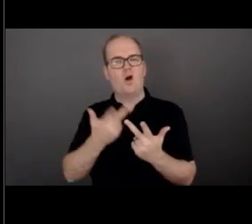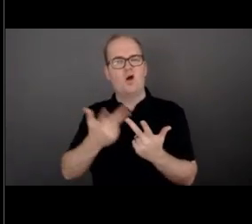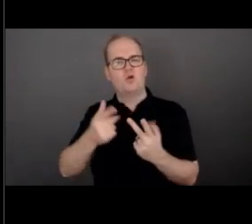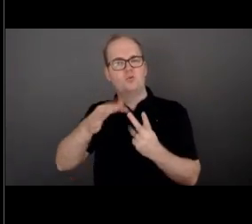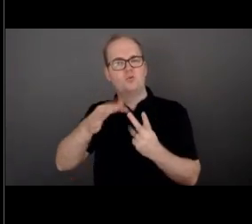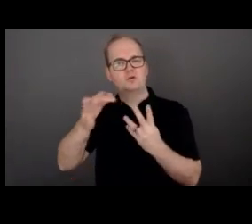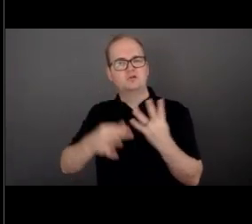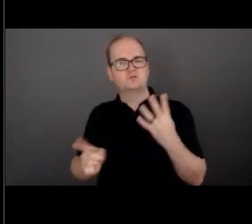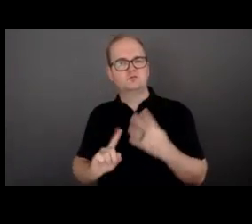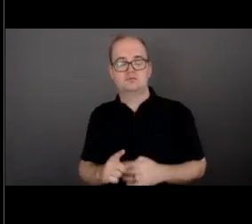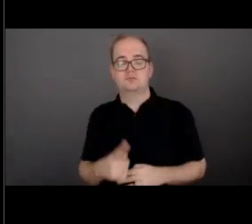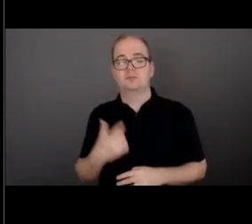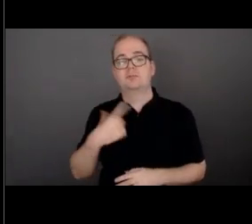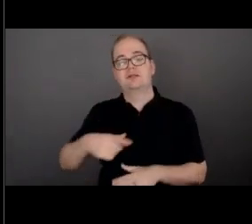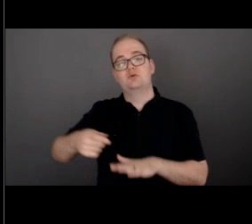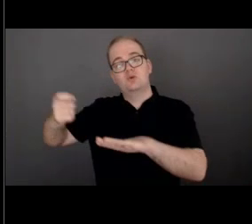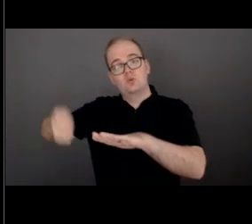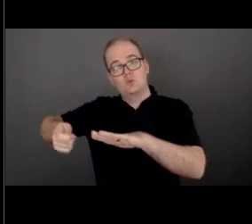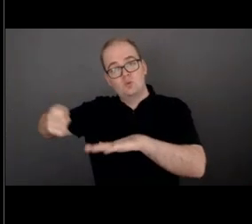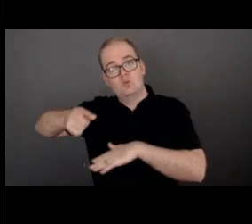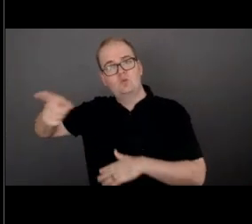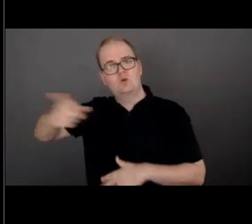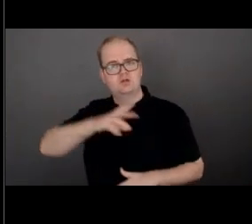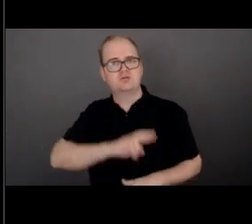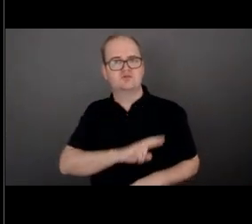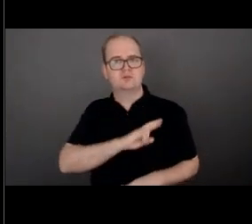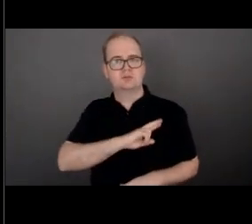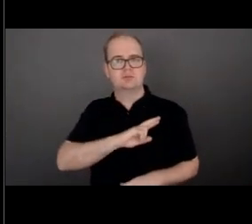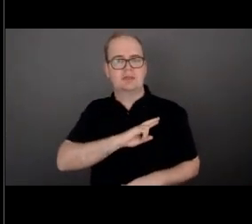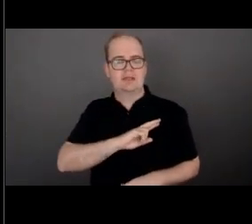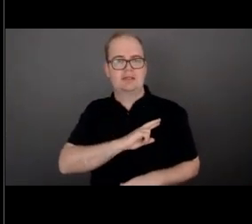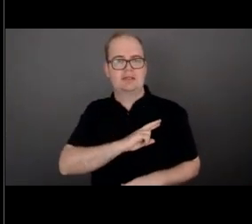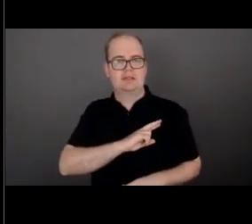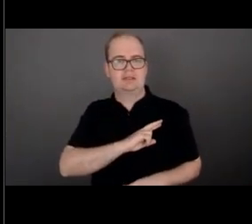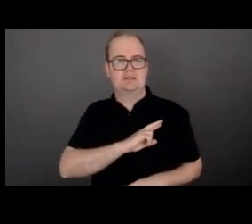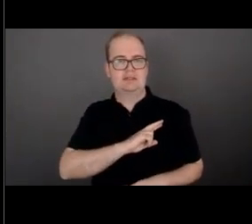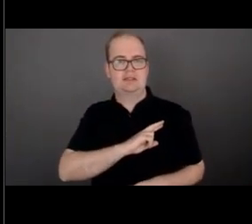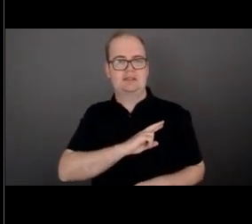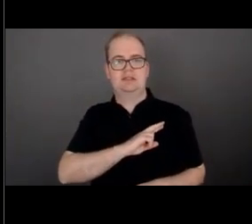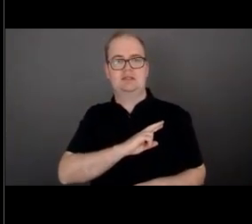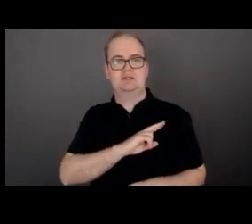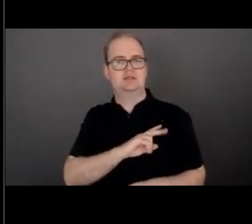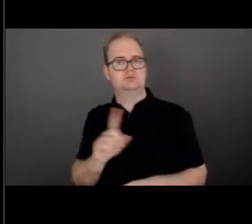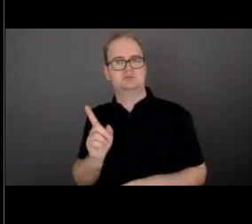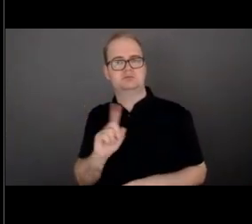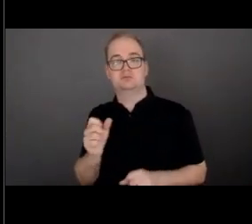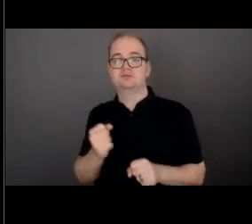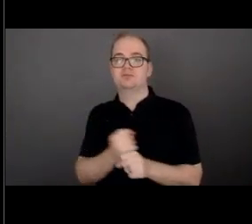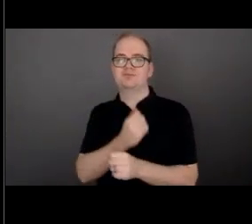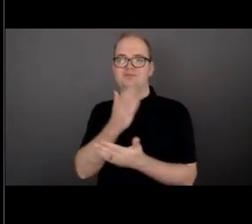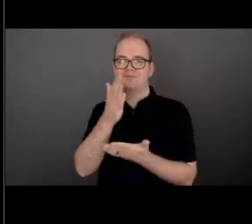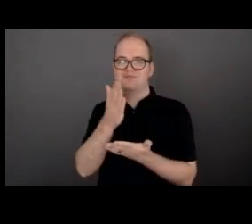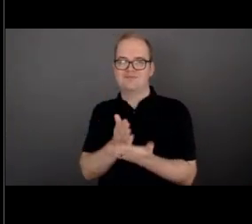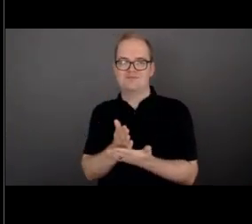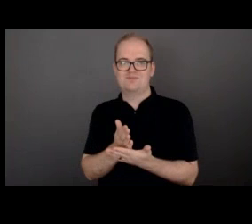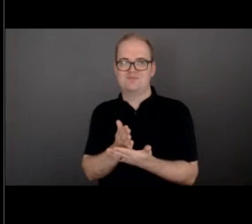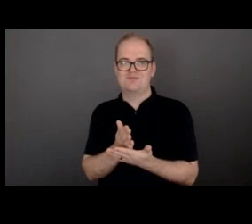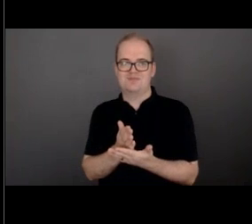the court has a responsibility to make sure that they're not exposing people to the risk of violence.